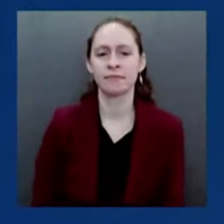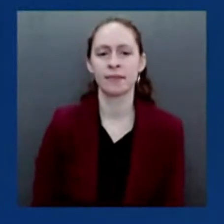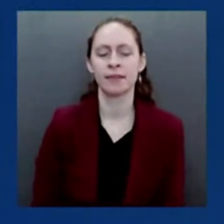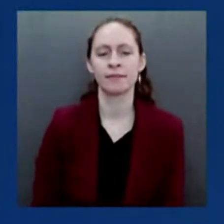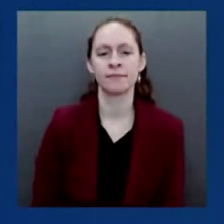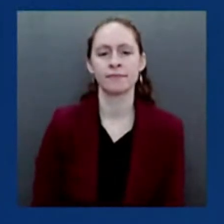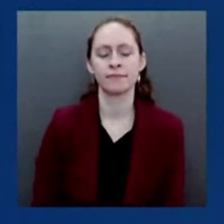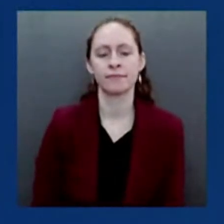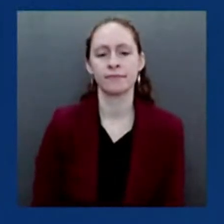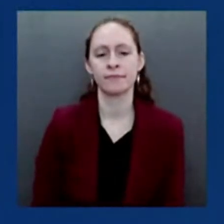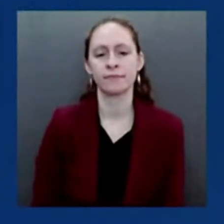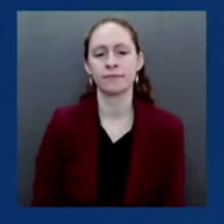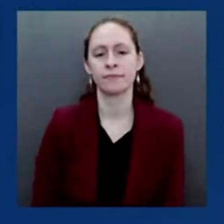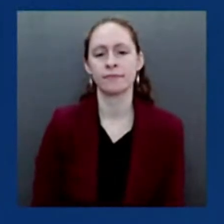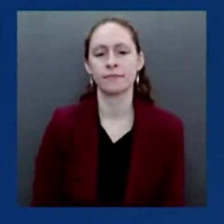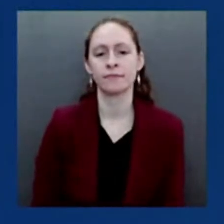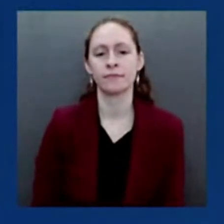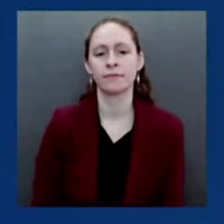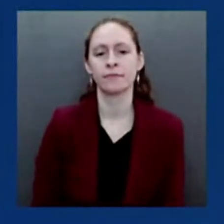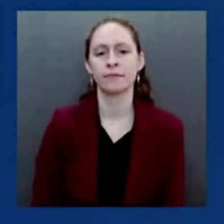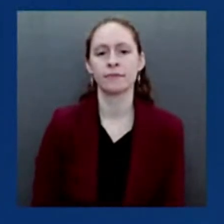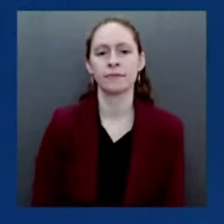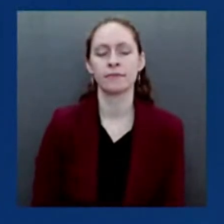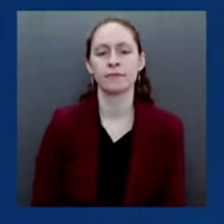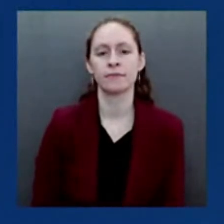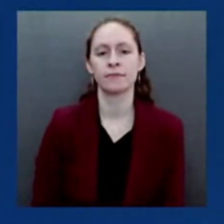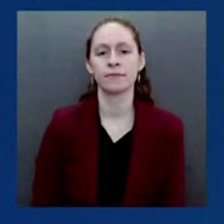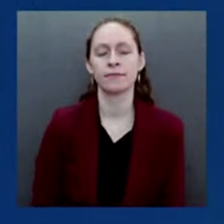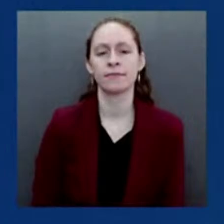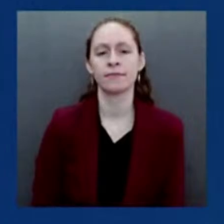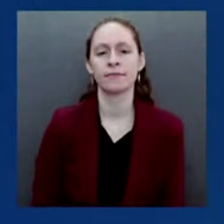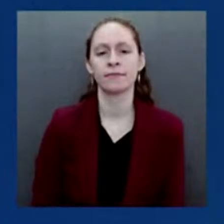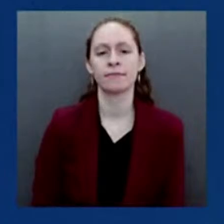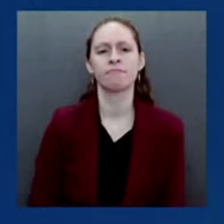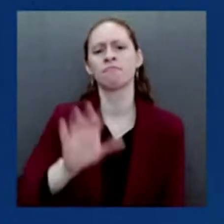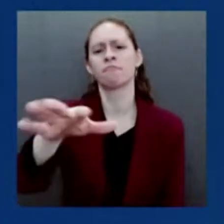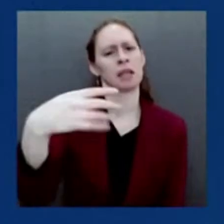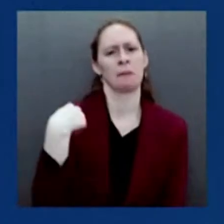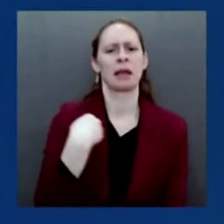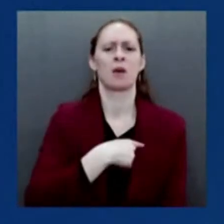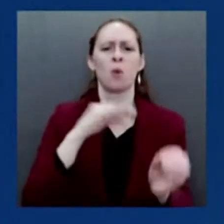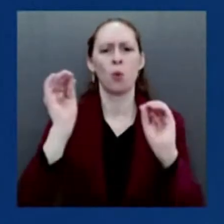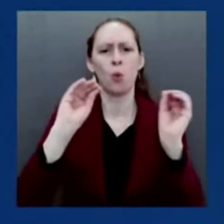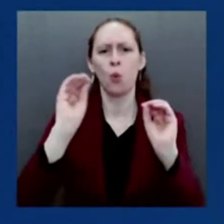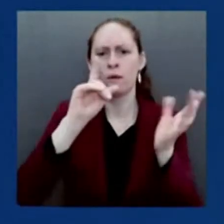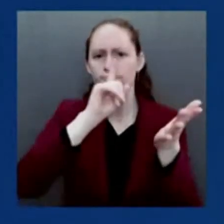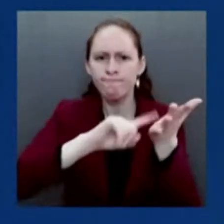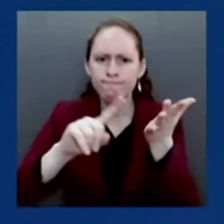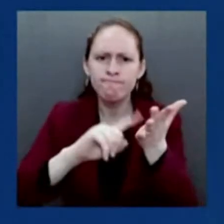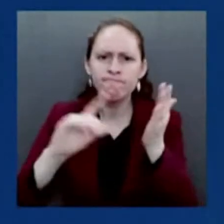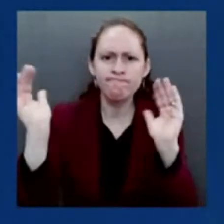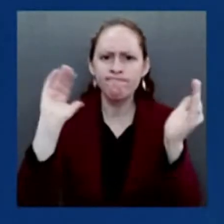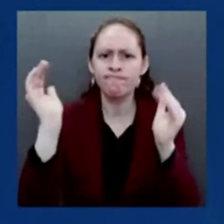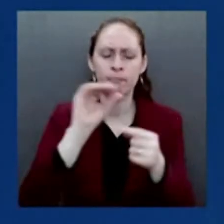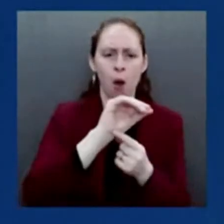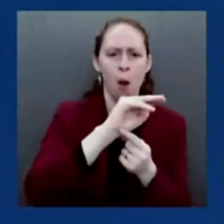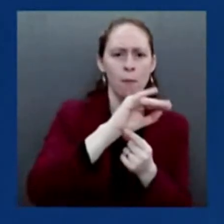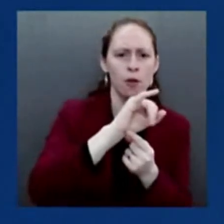WITH REGARD, THIS STUDY COMPARED OMICRON TO DOUBT I AM NOT OTHER RESPIRATORY VIRUSES.